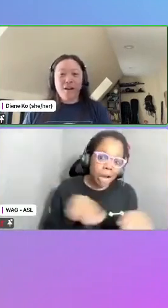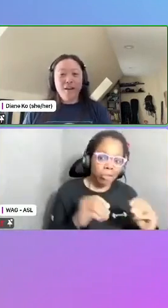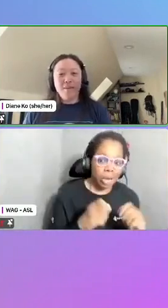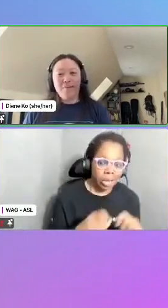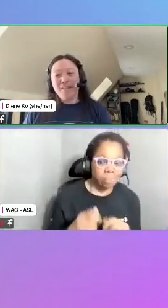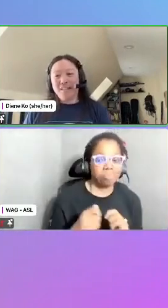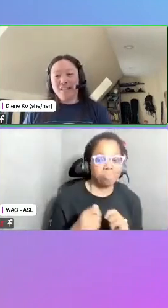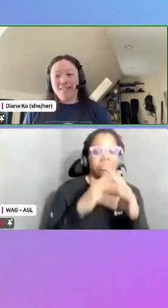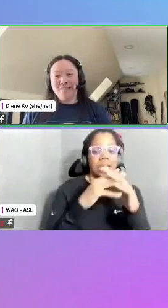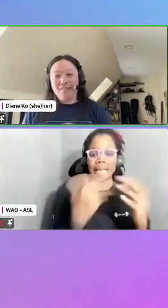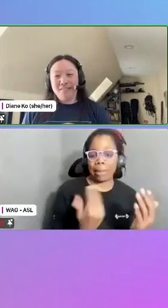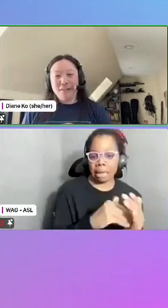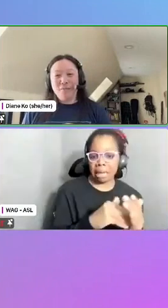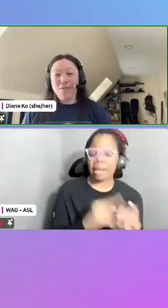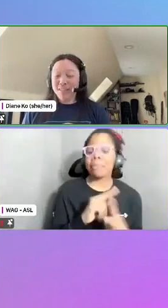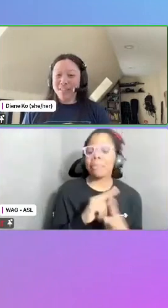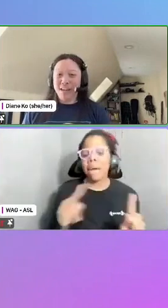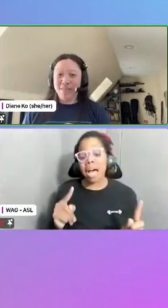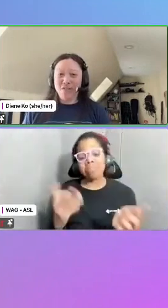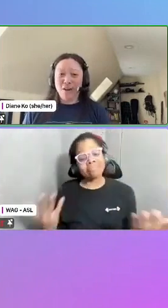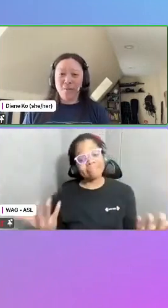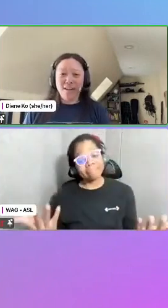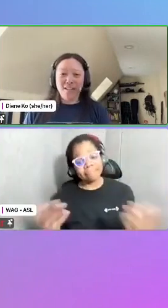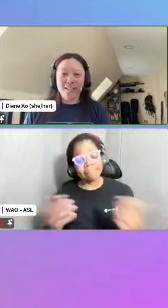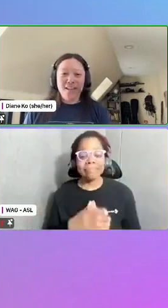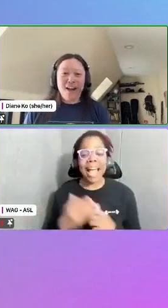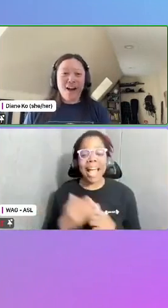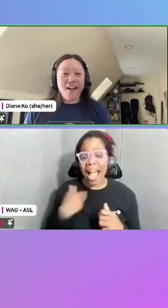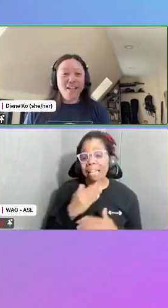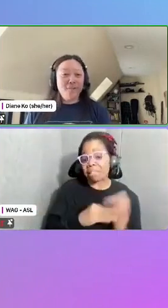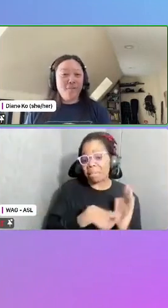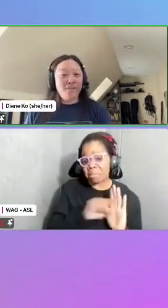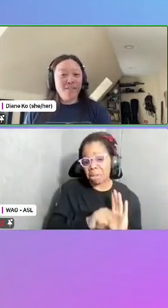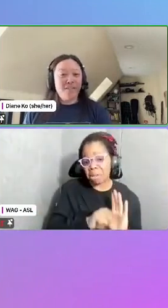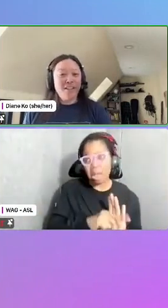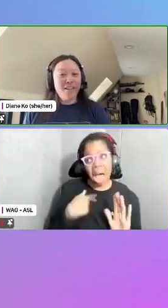and accessibility after all this and can now relax a little bit, like buttons here lying in a sunny spot on a